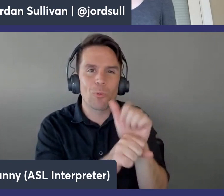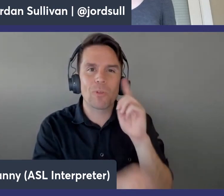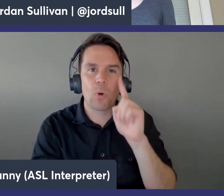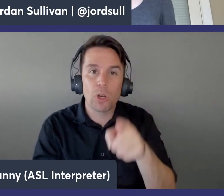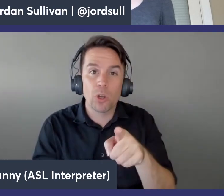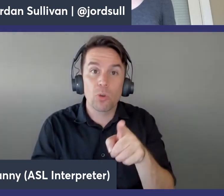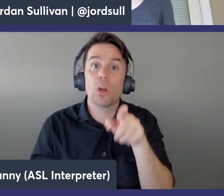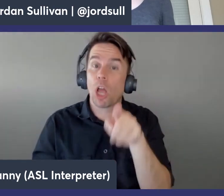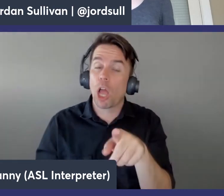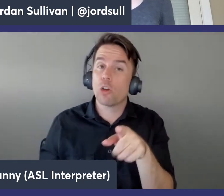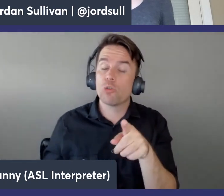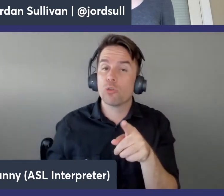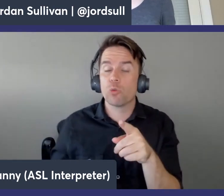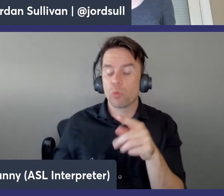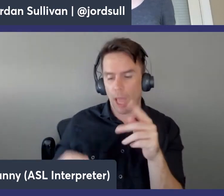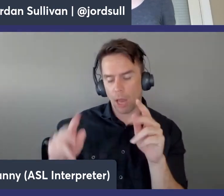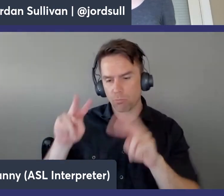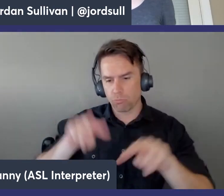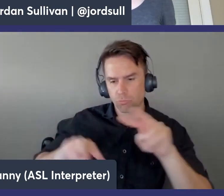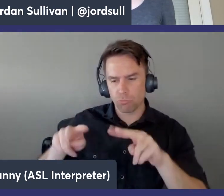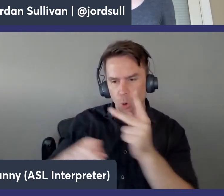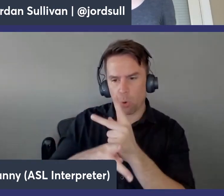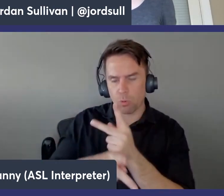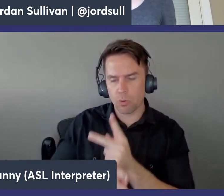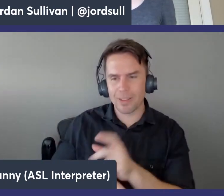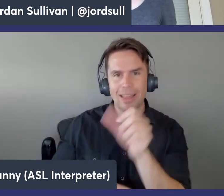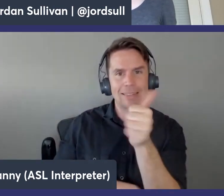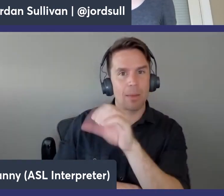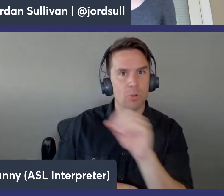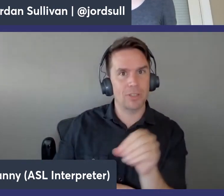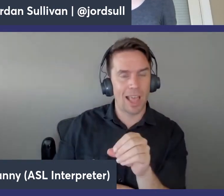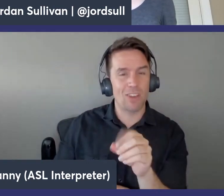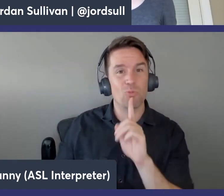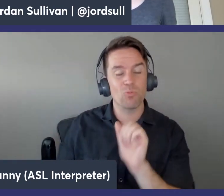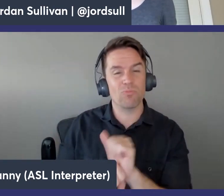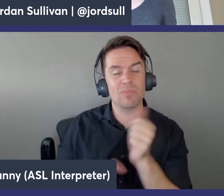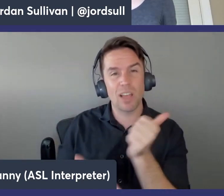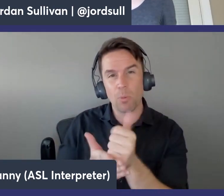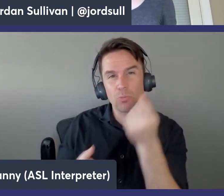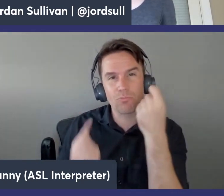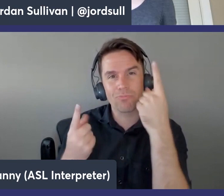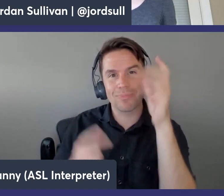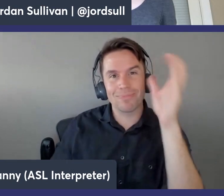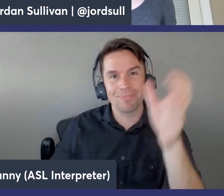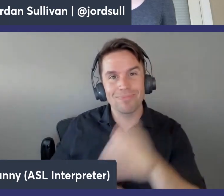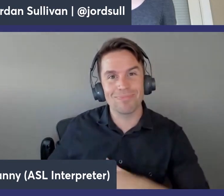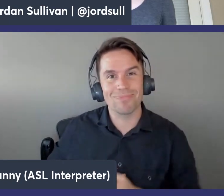in order to understand the concept. So, yeah, it's a learning tool.